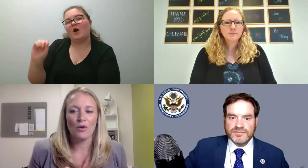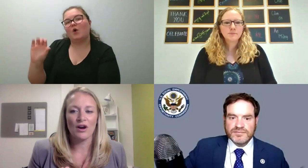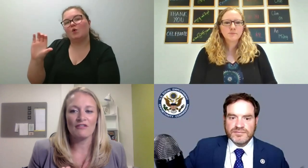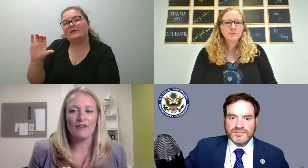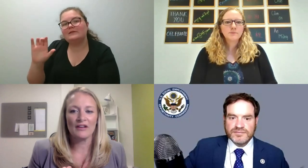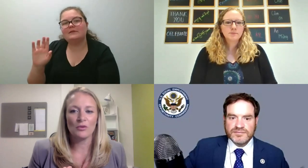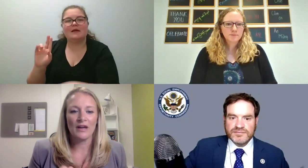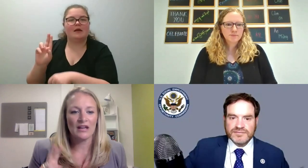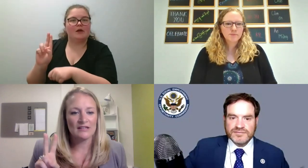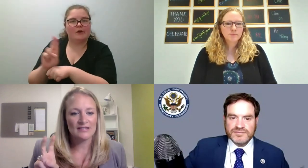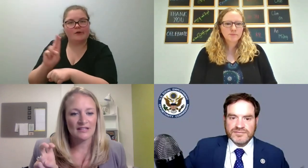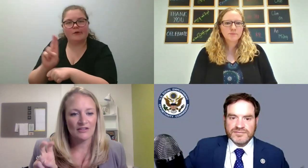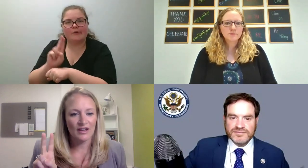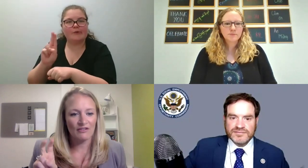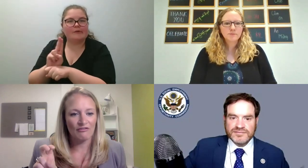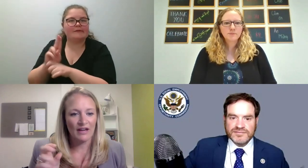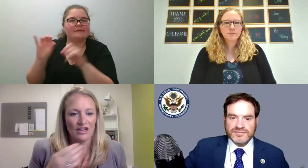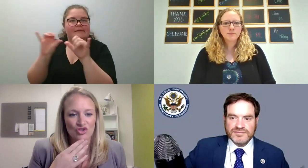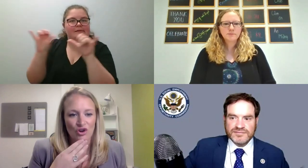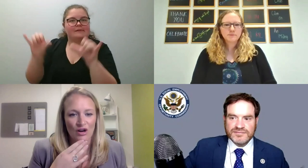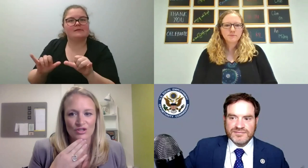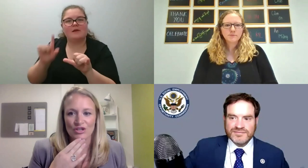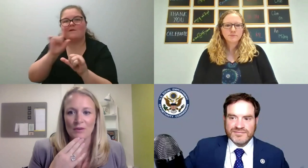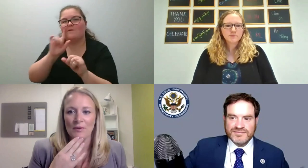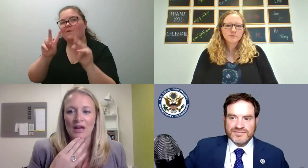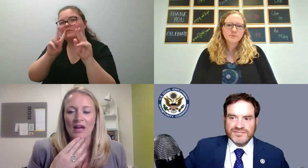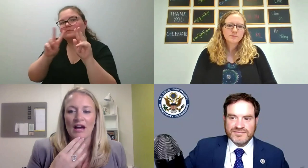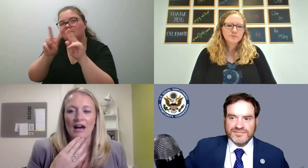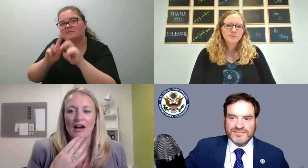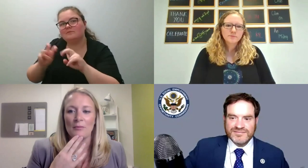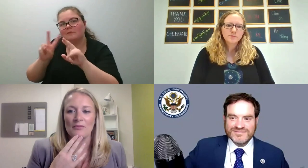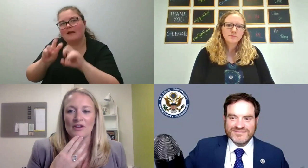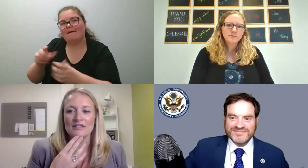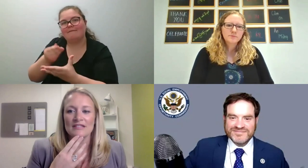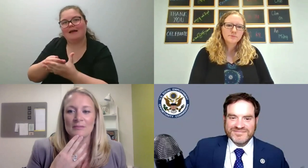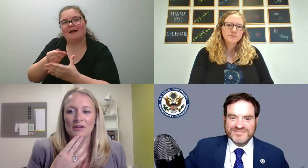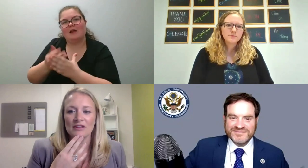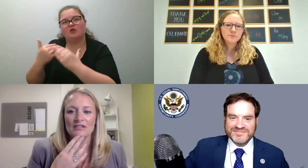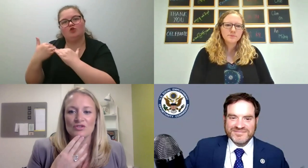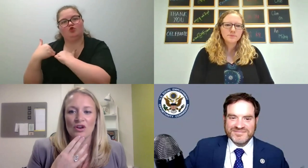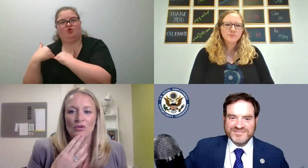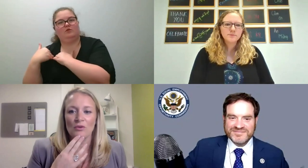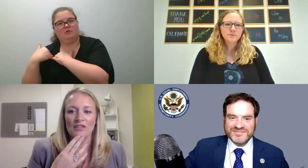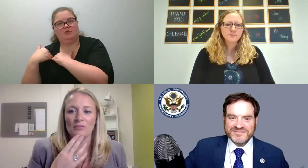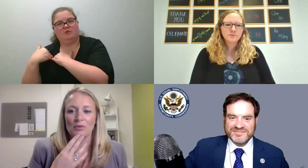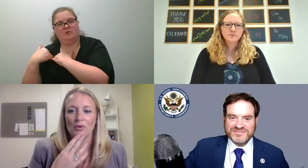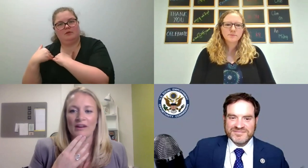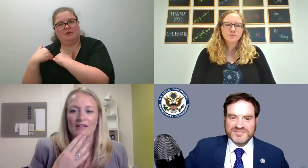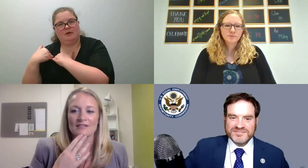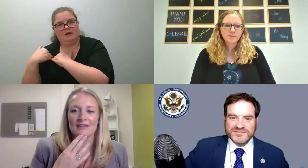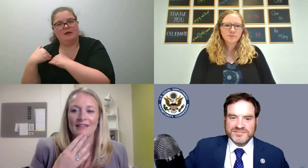for evaluating significant financial hardship? There is typically a struggle with employers